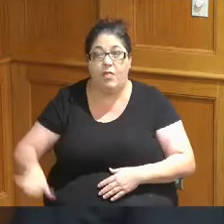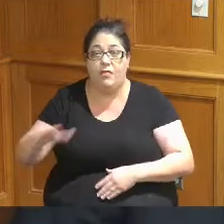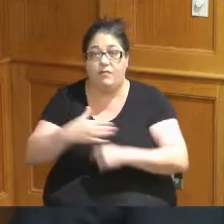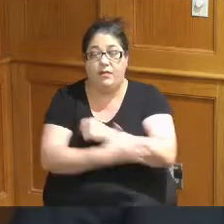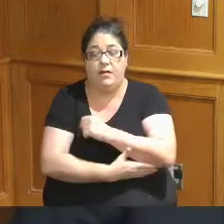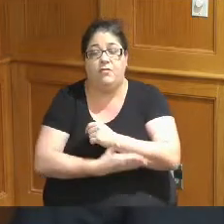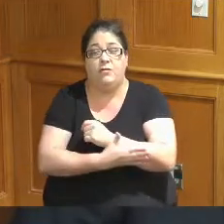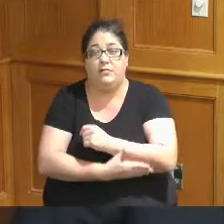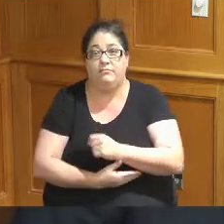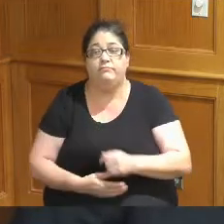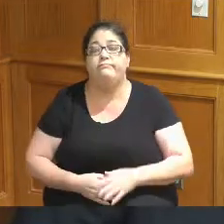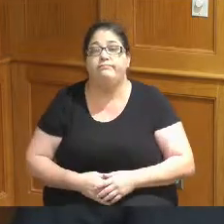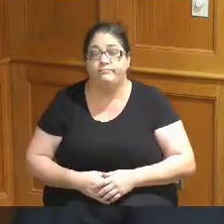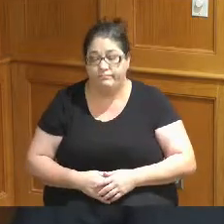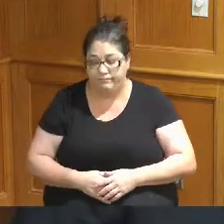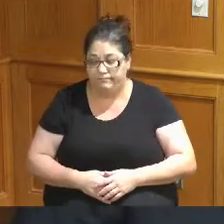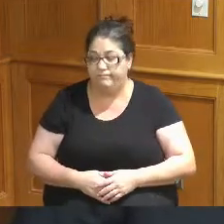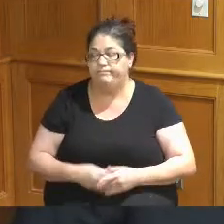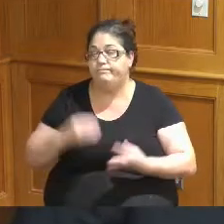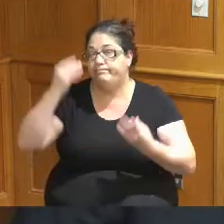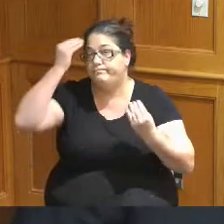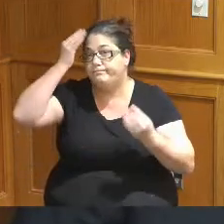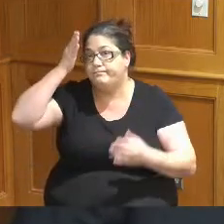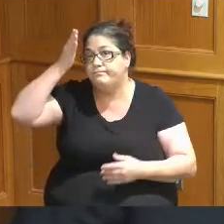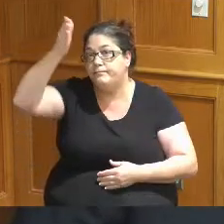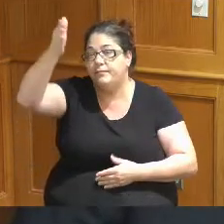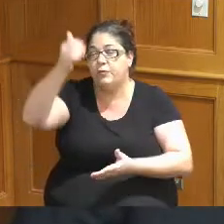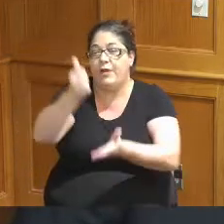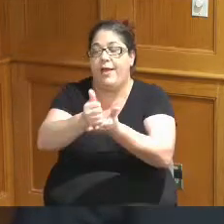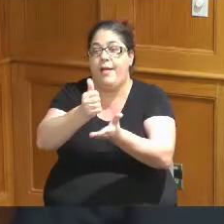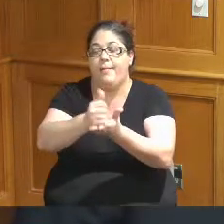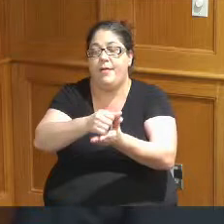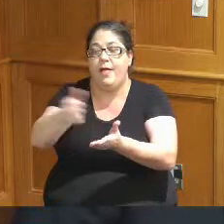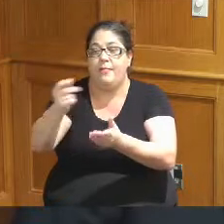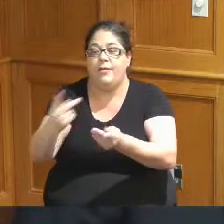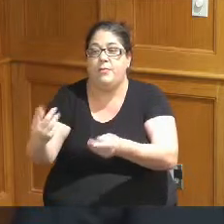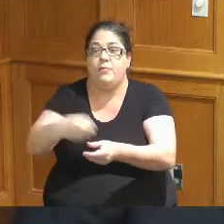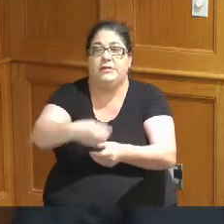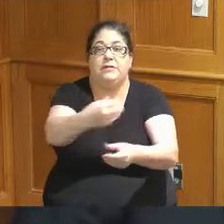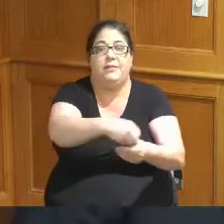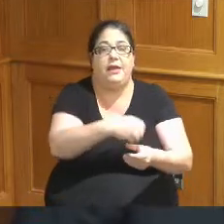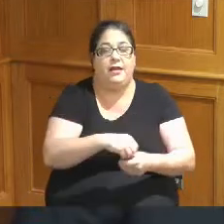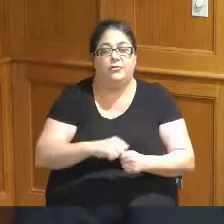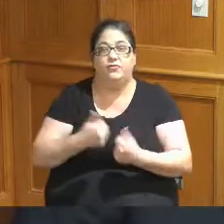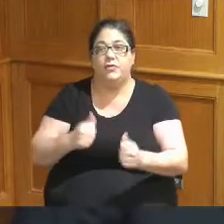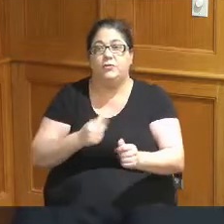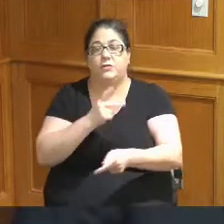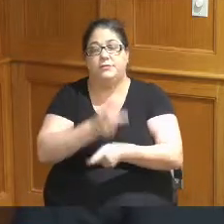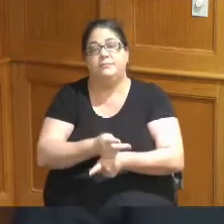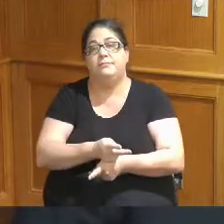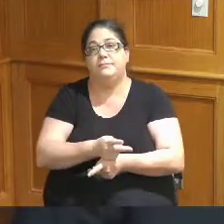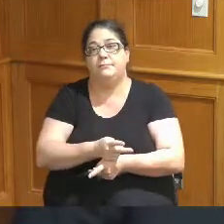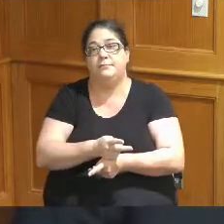so these are forward-thinking projects to help others participate in trying to keep refuse out